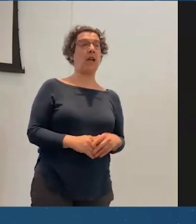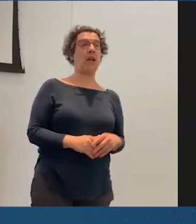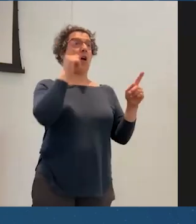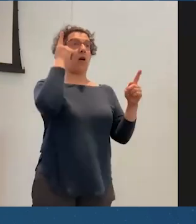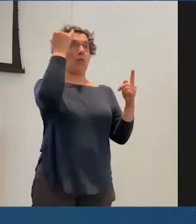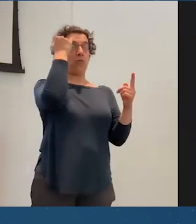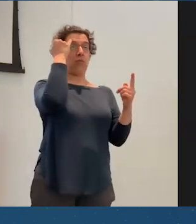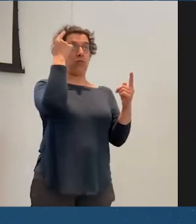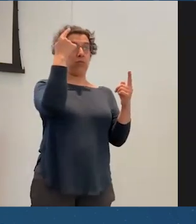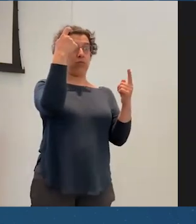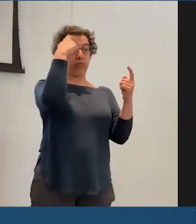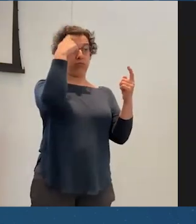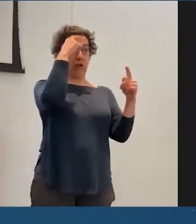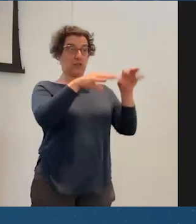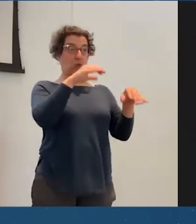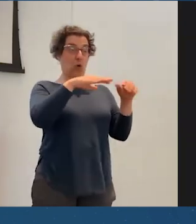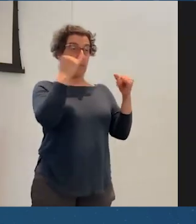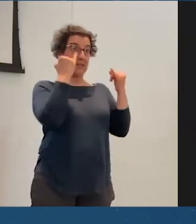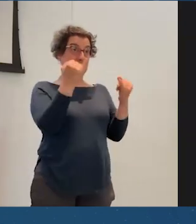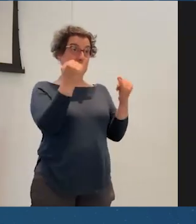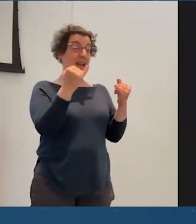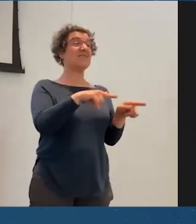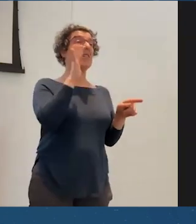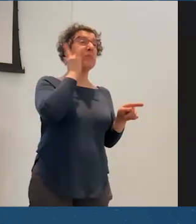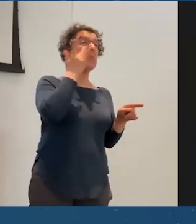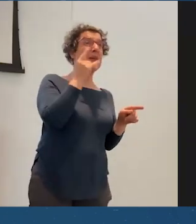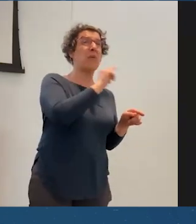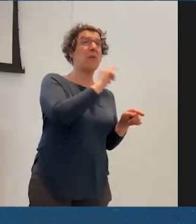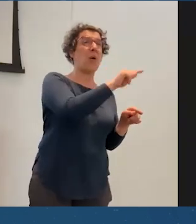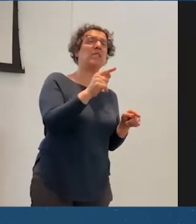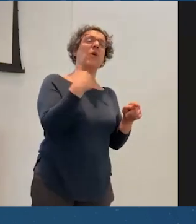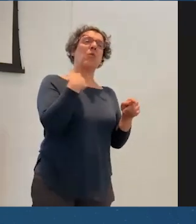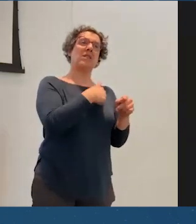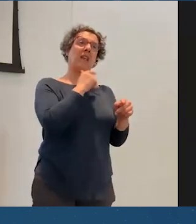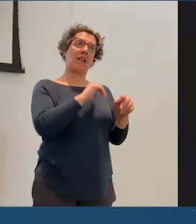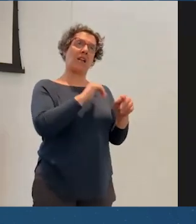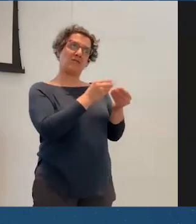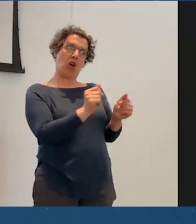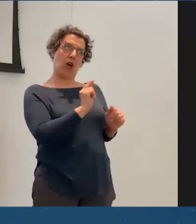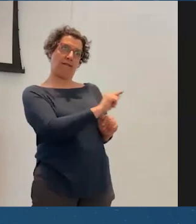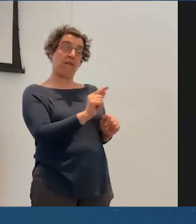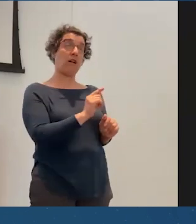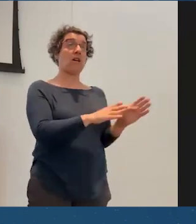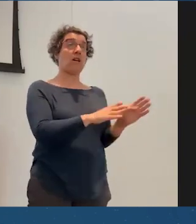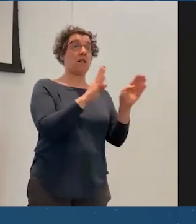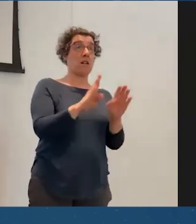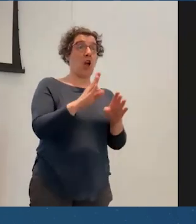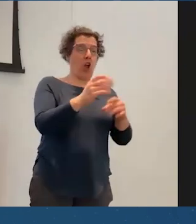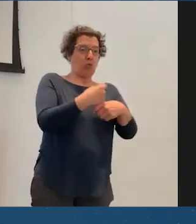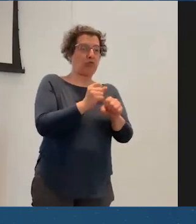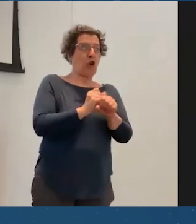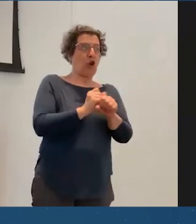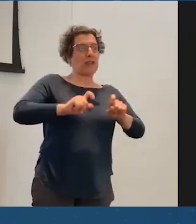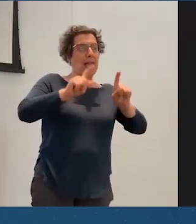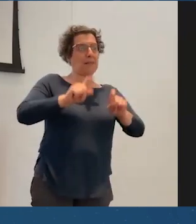to solve some of those pain points to build shared values, down to prototyping where we're testing and iterating.